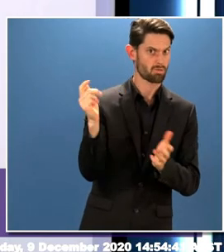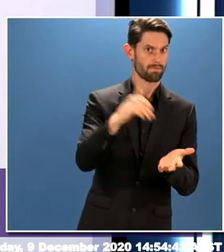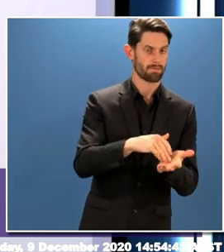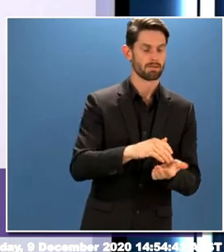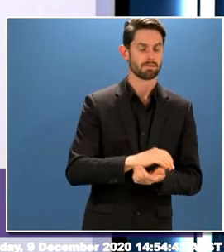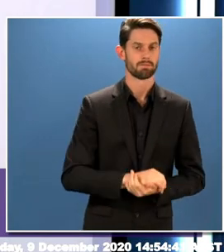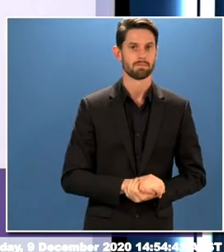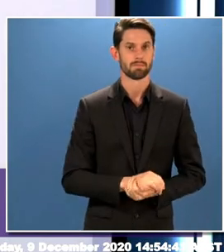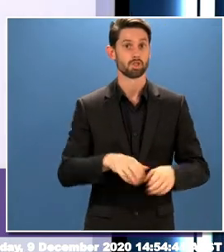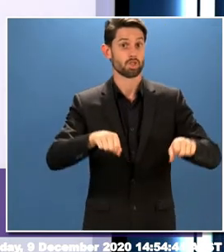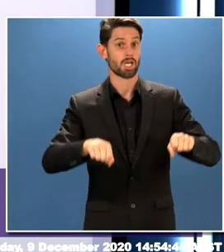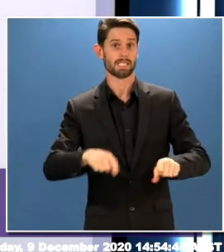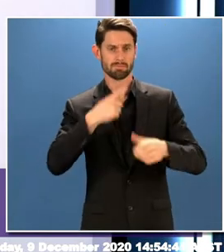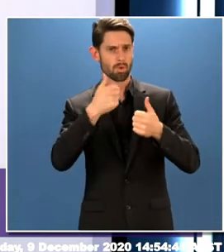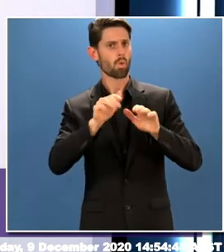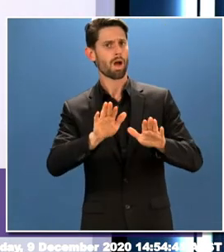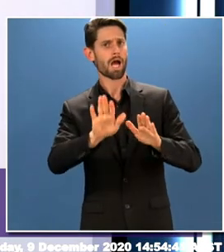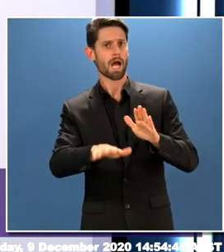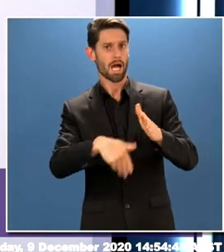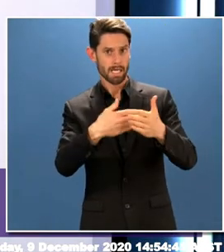We will just wait until Dr Stafford comes on the screen.